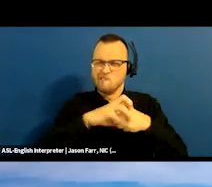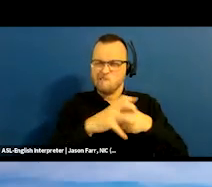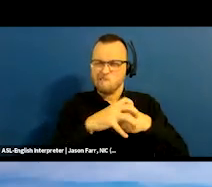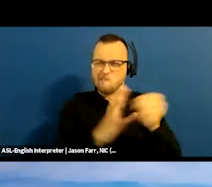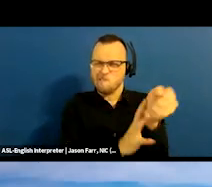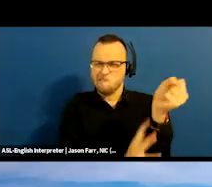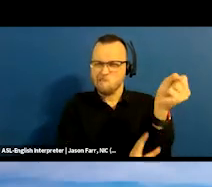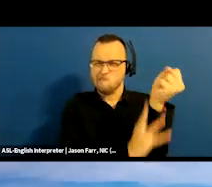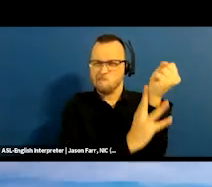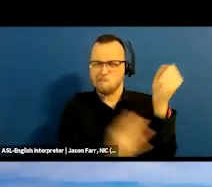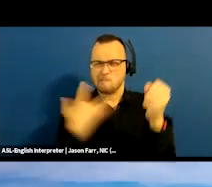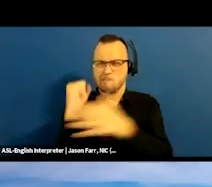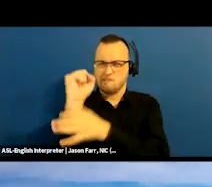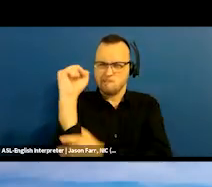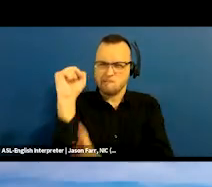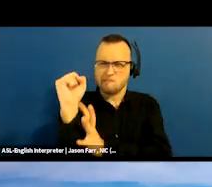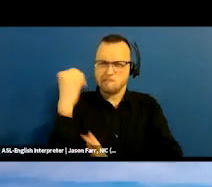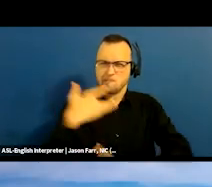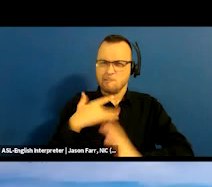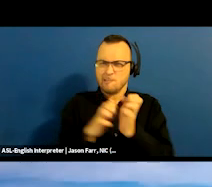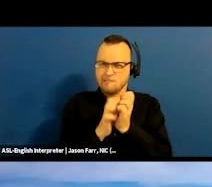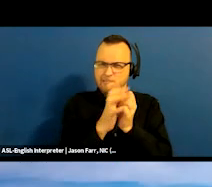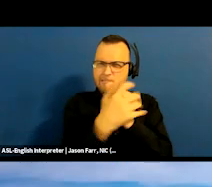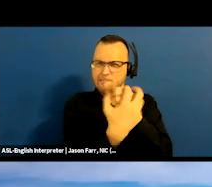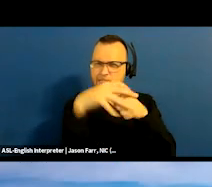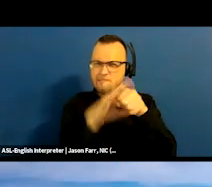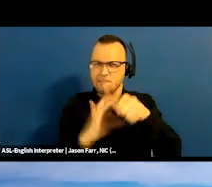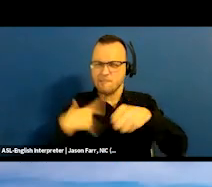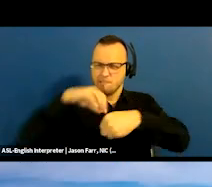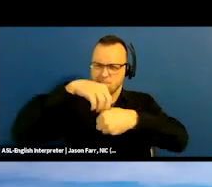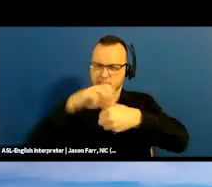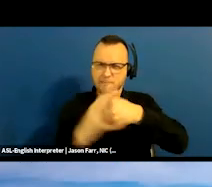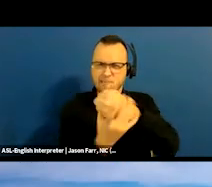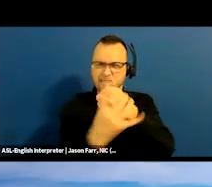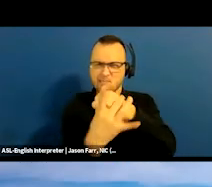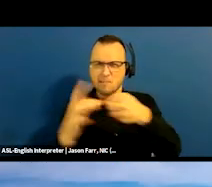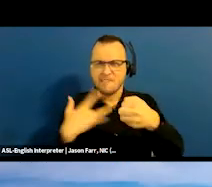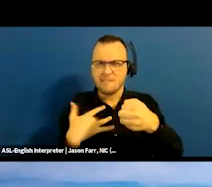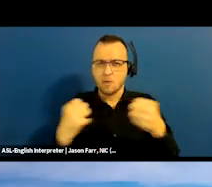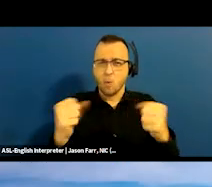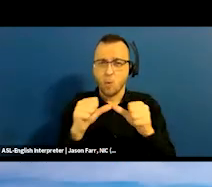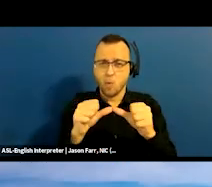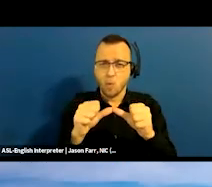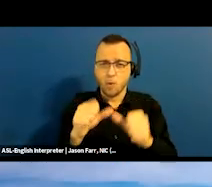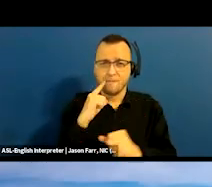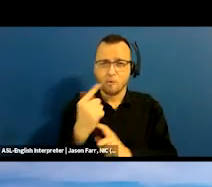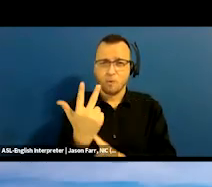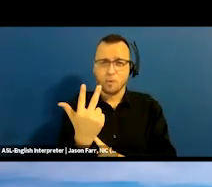coming back to a regular stance, and just very quickly, we're gonna make fists with our hands.